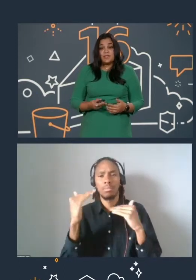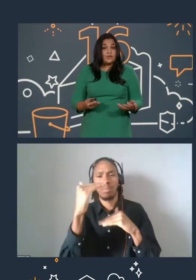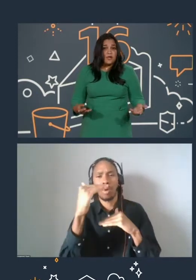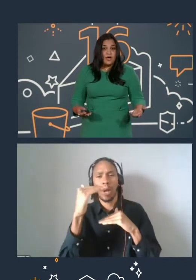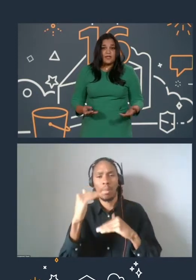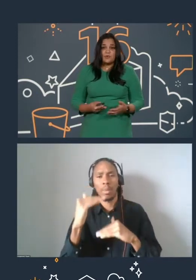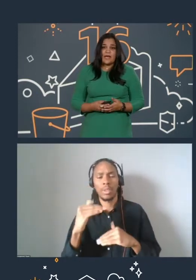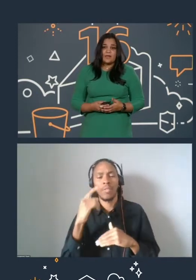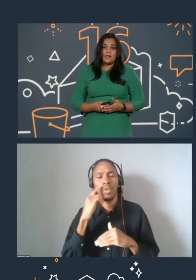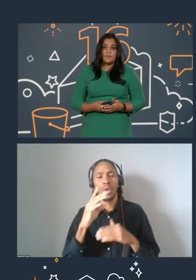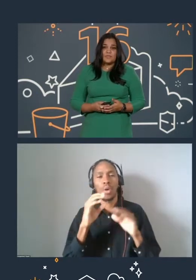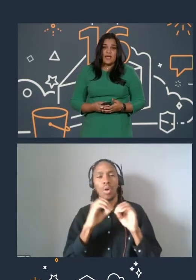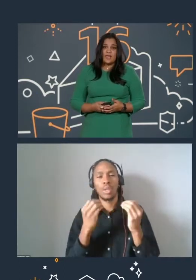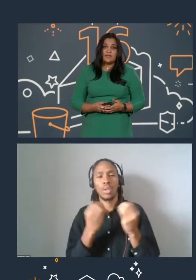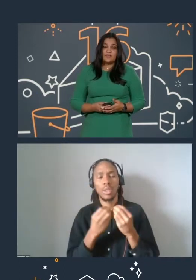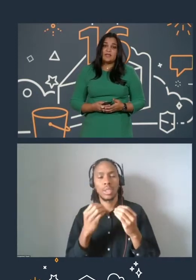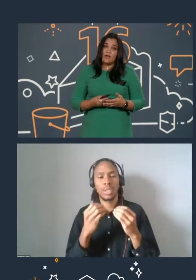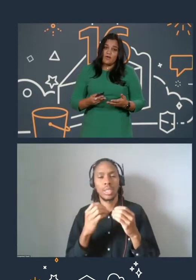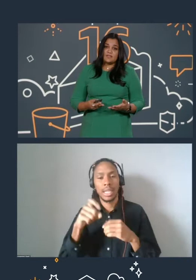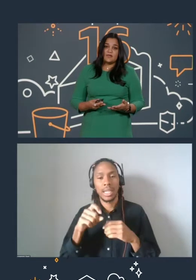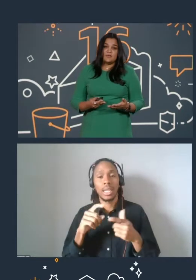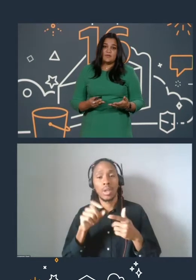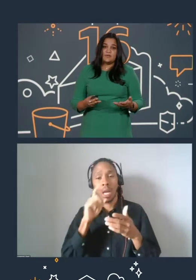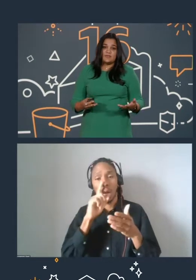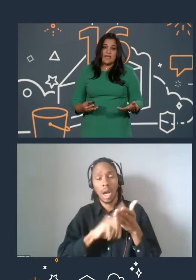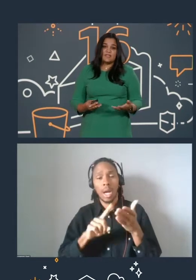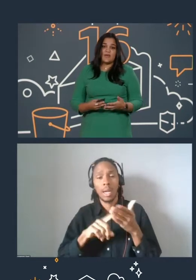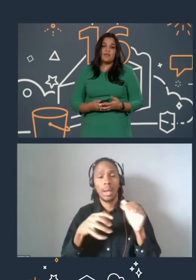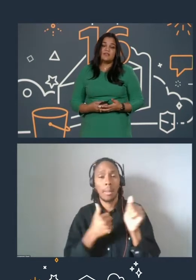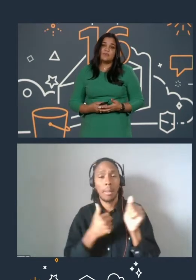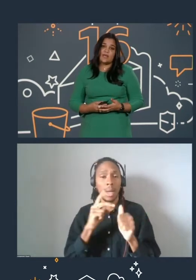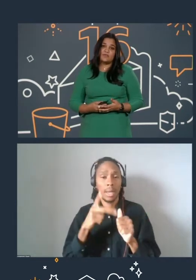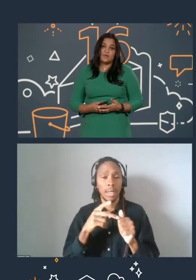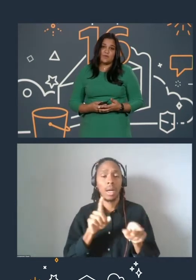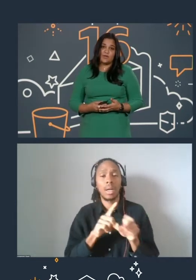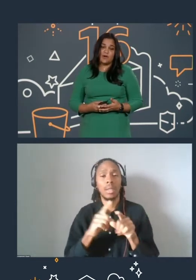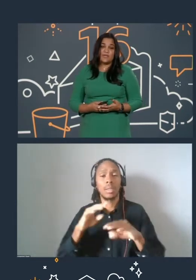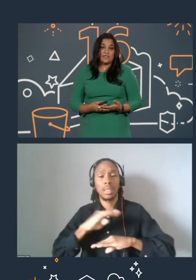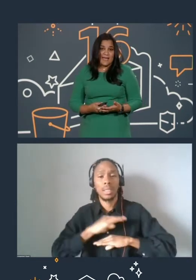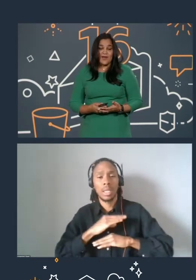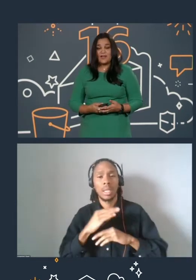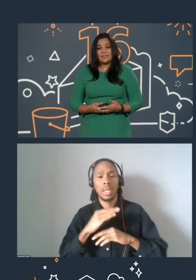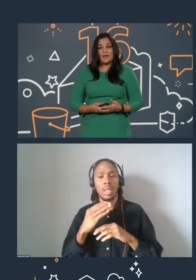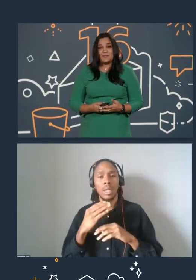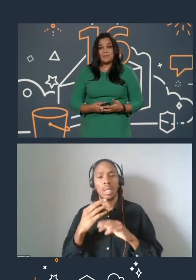you can audit your backups and also satisfy the regulatory requirements at audit time.